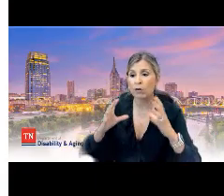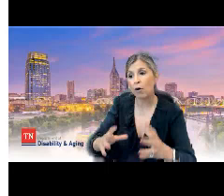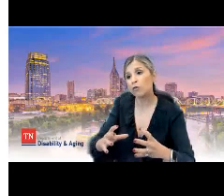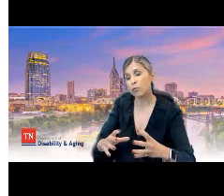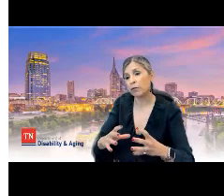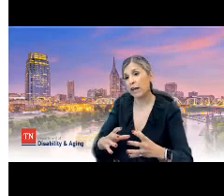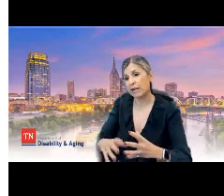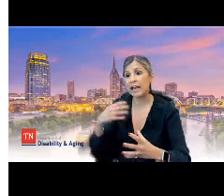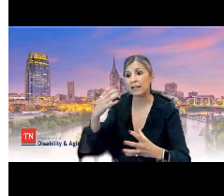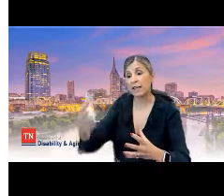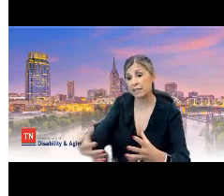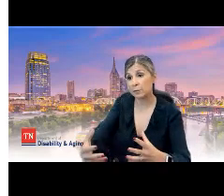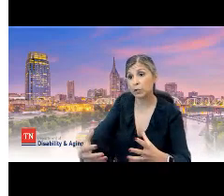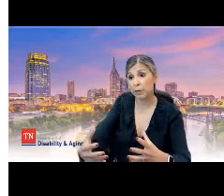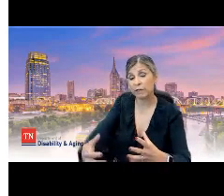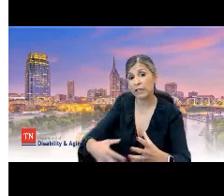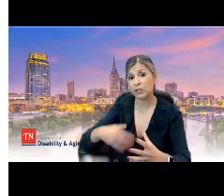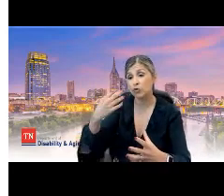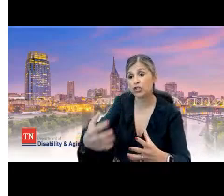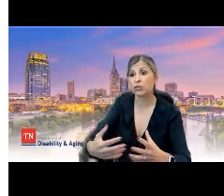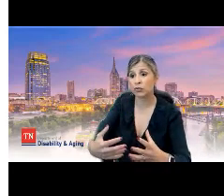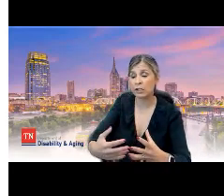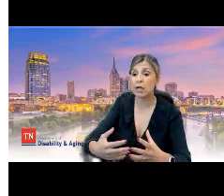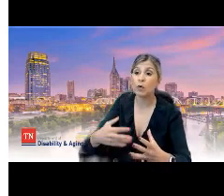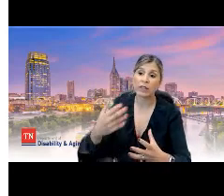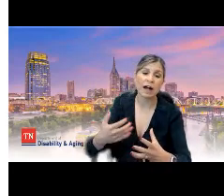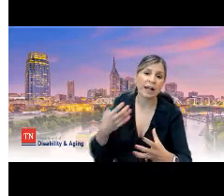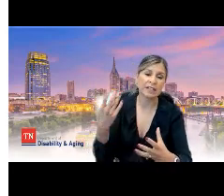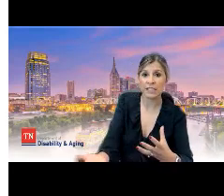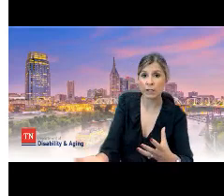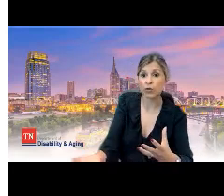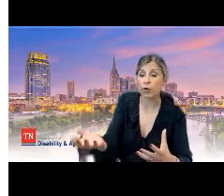We are also providing that a similar benefit to children with IDD who are in